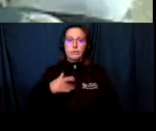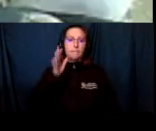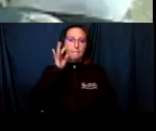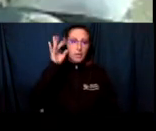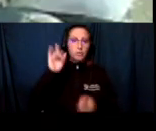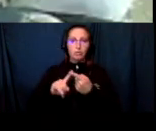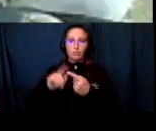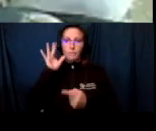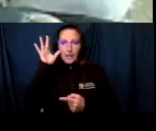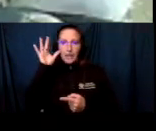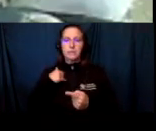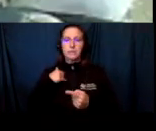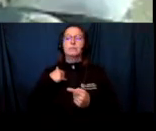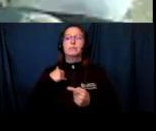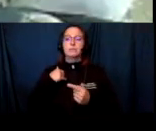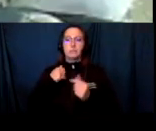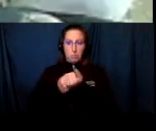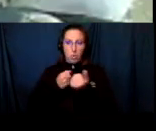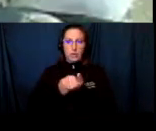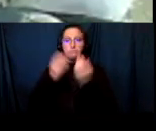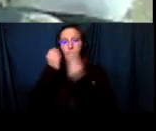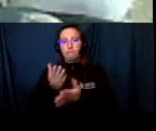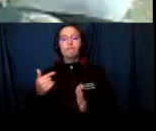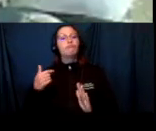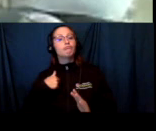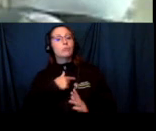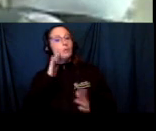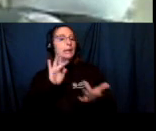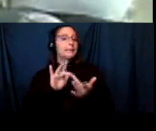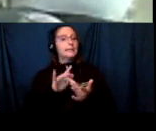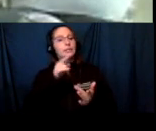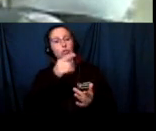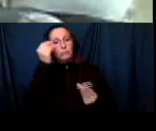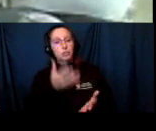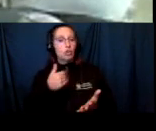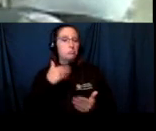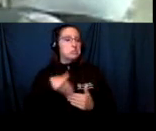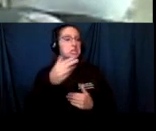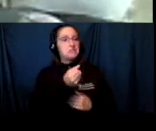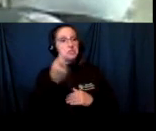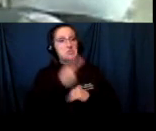and lets families know that they will be reaching out to them in the next couple of days to a week